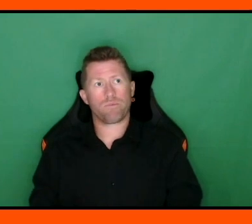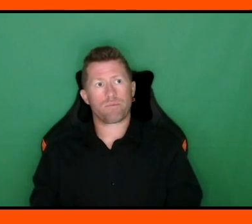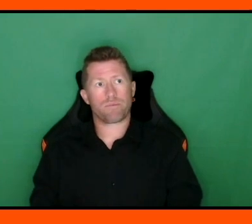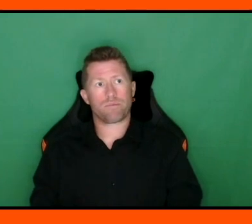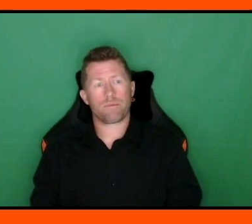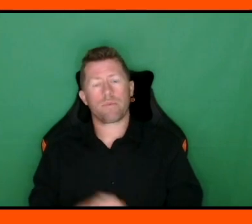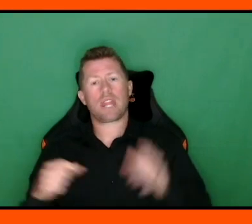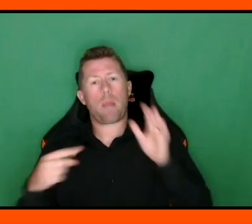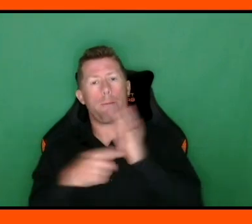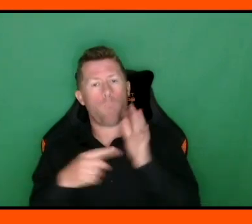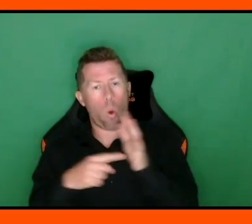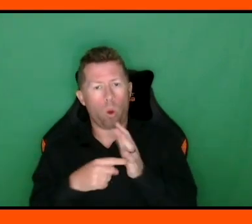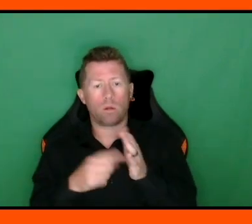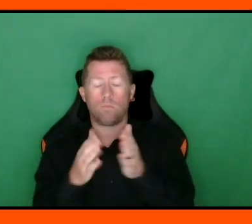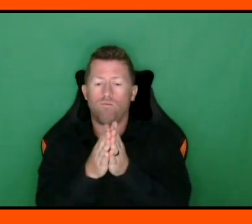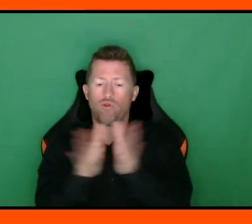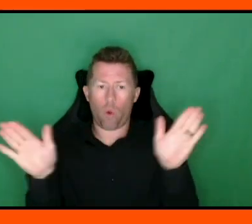broader contexts than just understanding happiness.